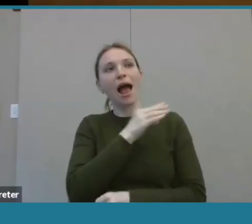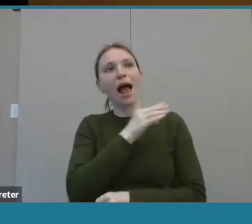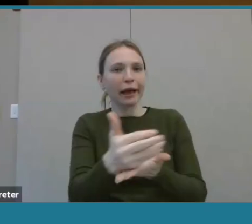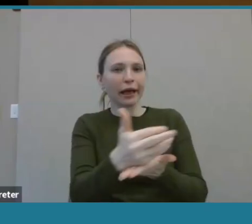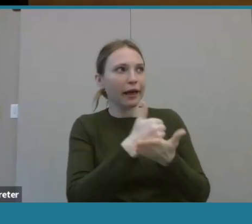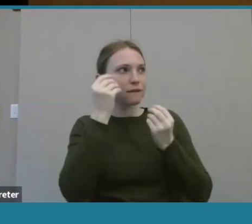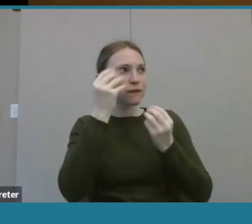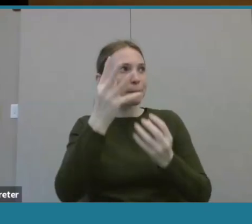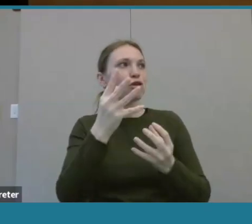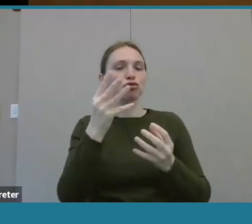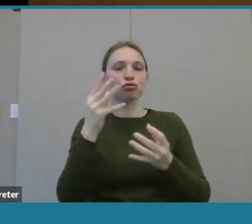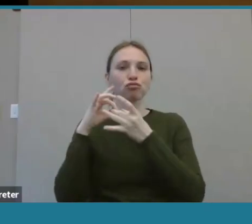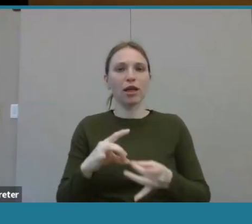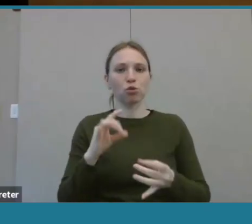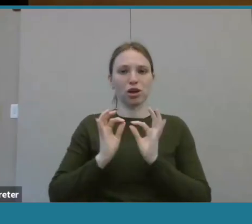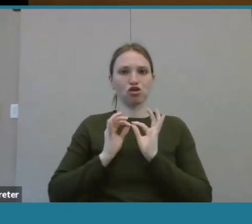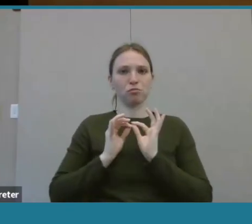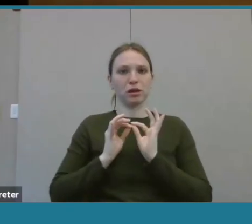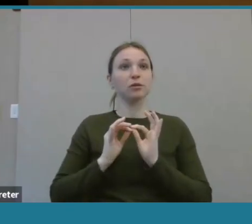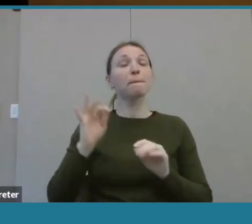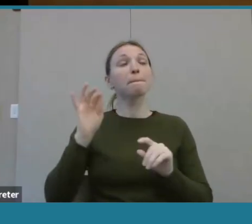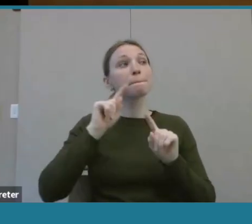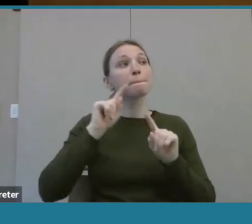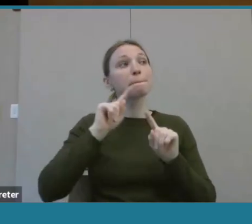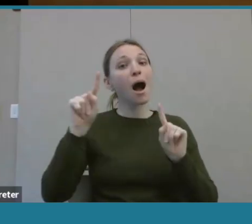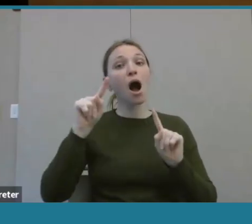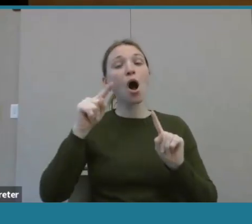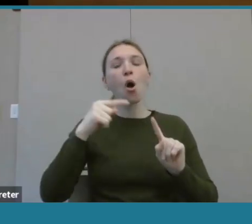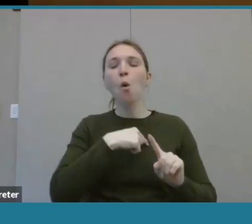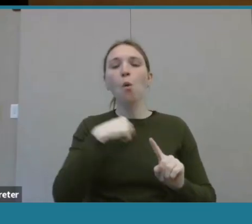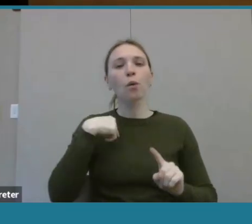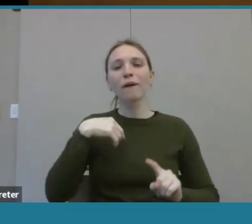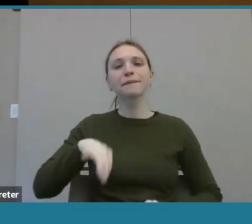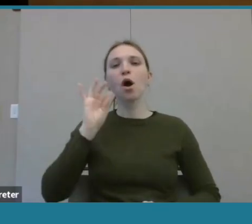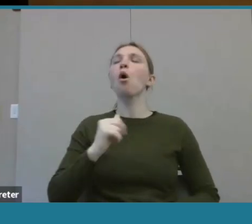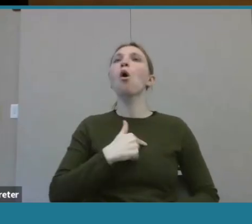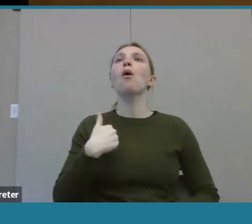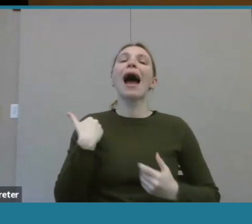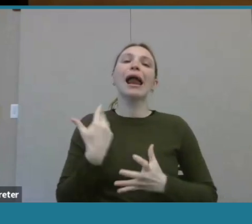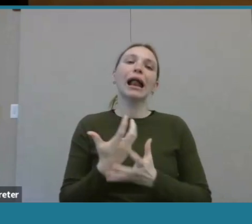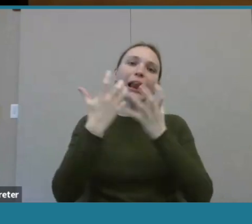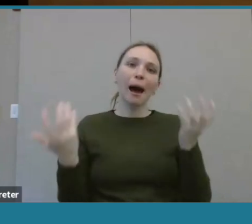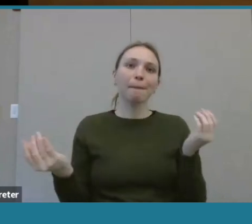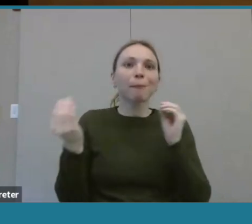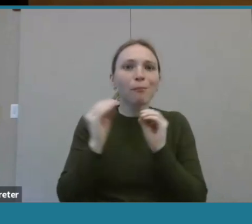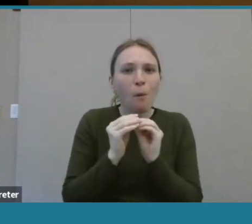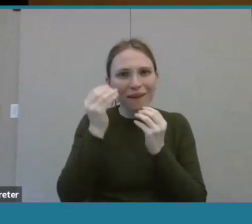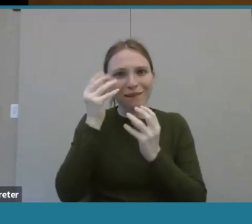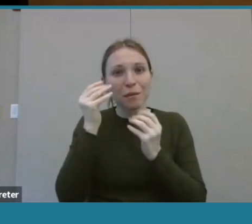interpretation, but what we found was we had a wealth of other information that we were able to create two separate reports from. From.